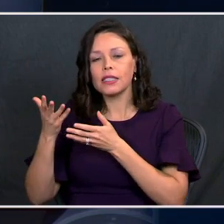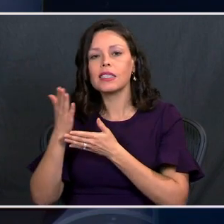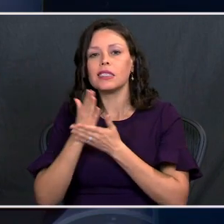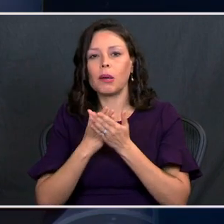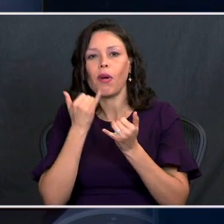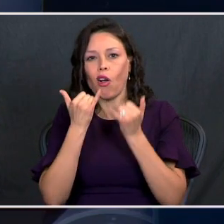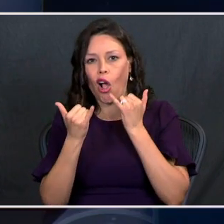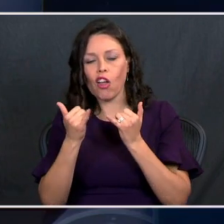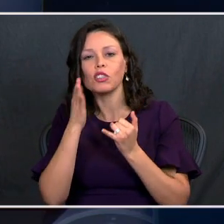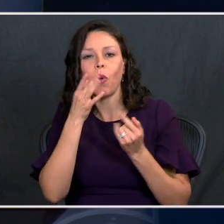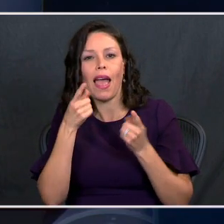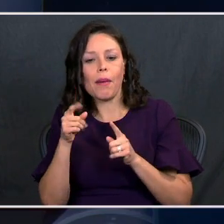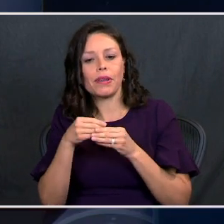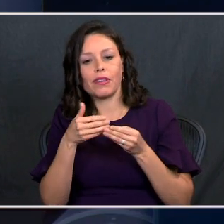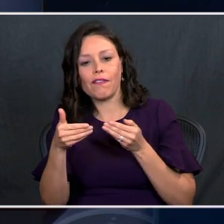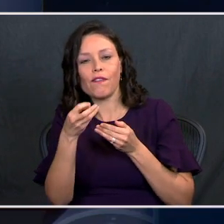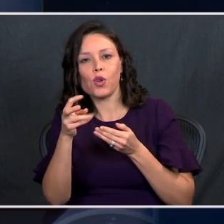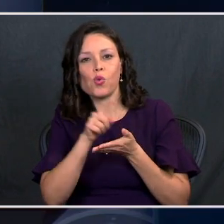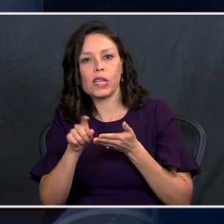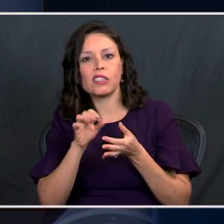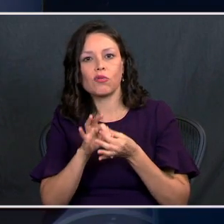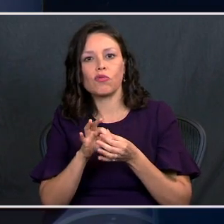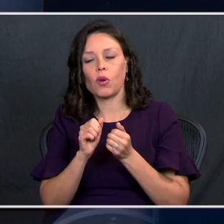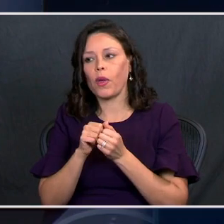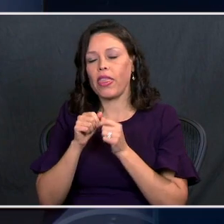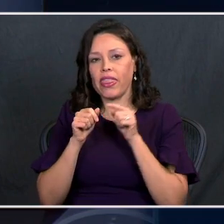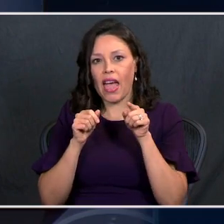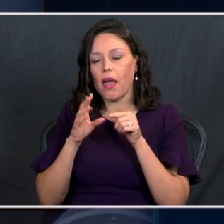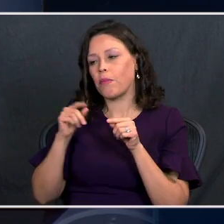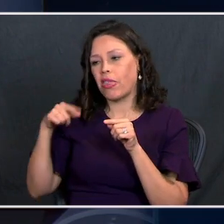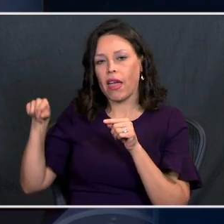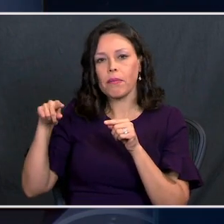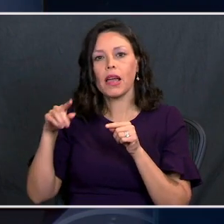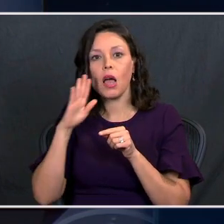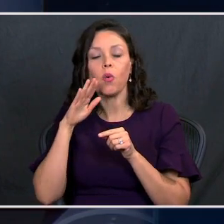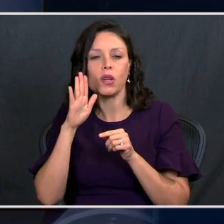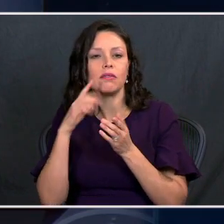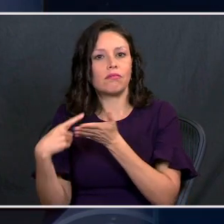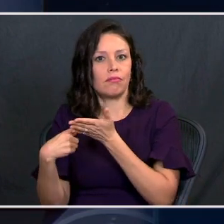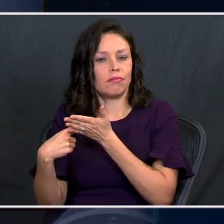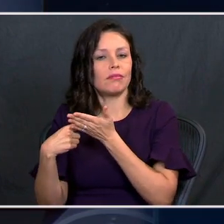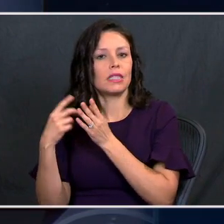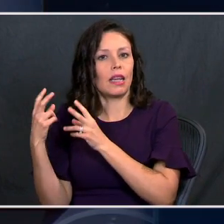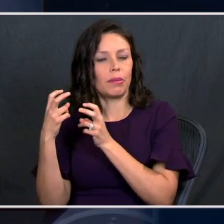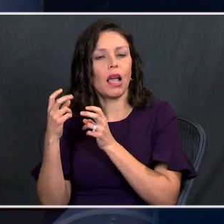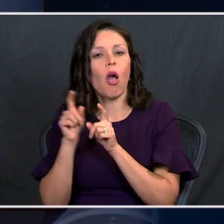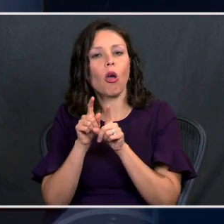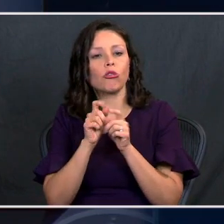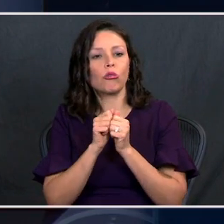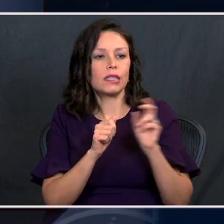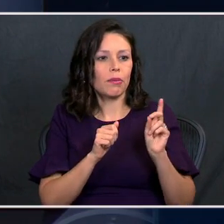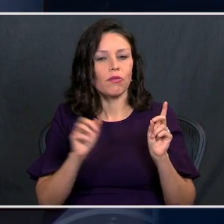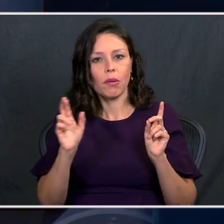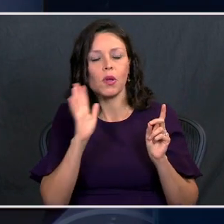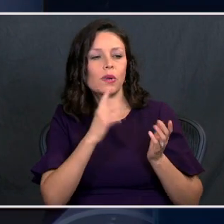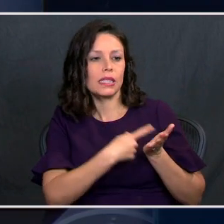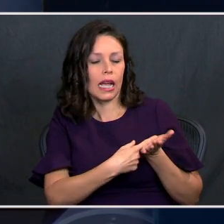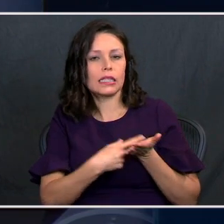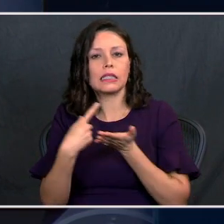over the coming weeks with key partners and allies -- I'm sure this will be a topic of discussion -- as well as Democrats and Republicans on the Hill,